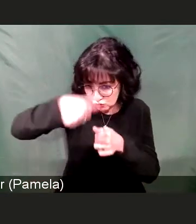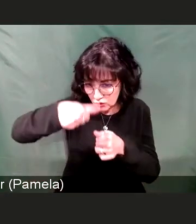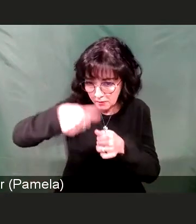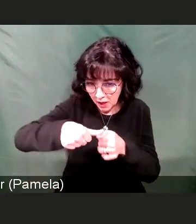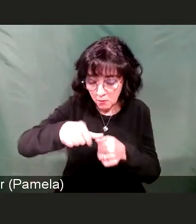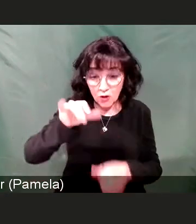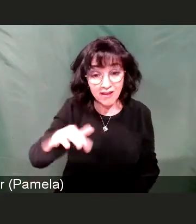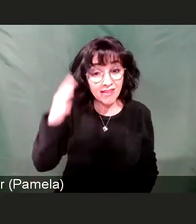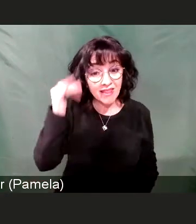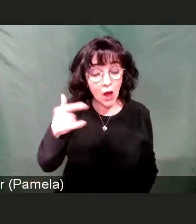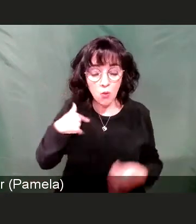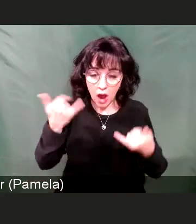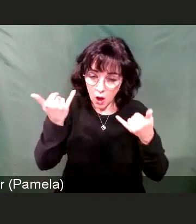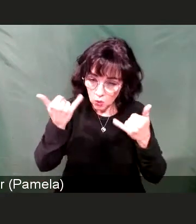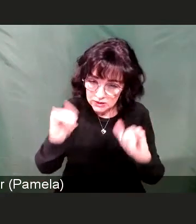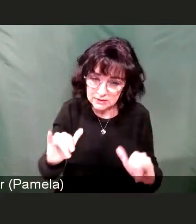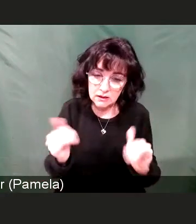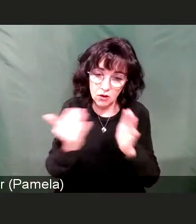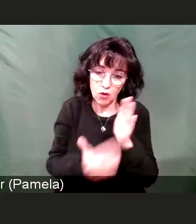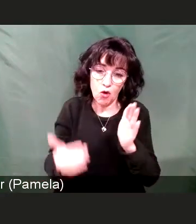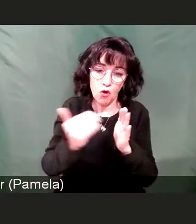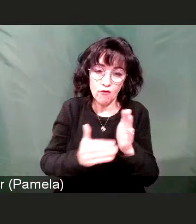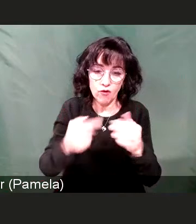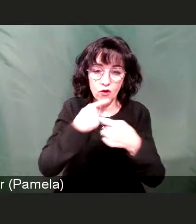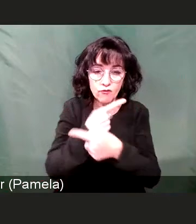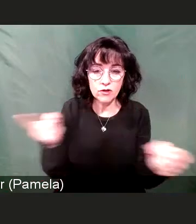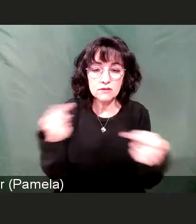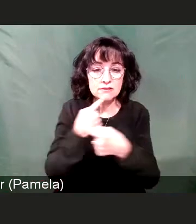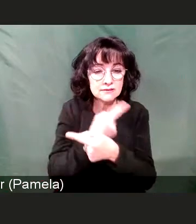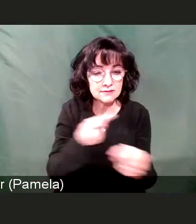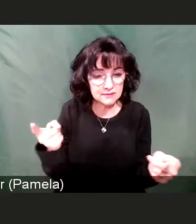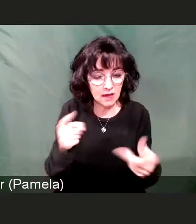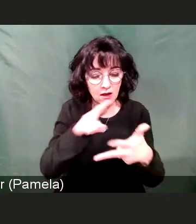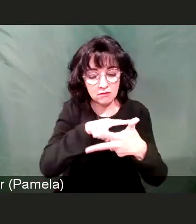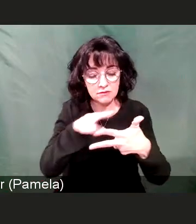wash your hands, wear a mask and watch your distance